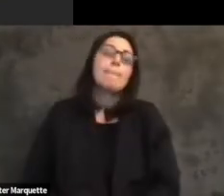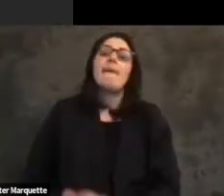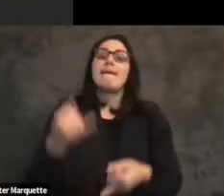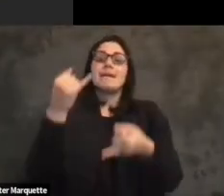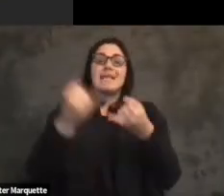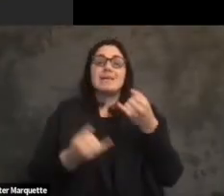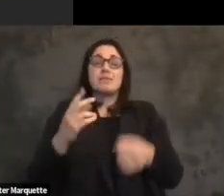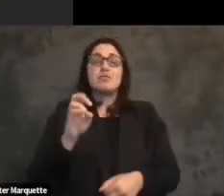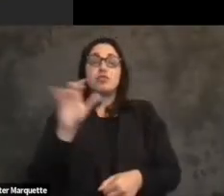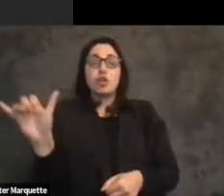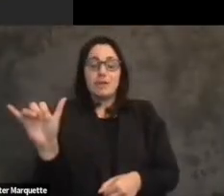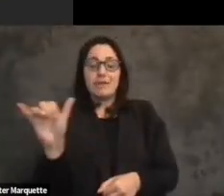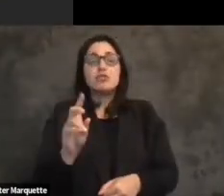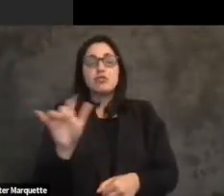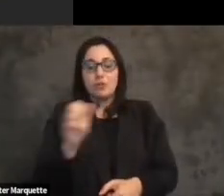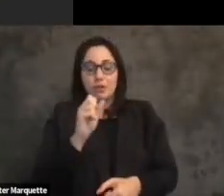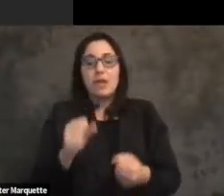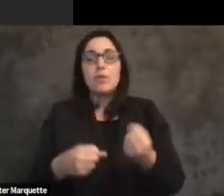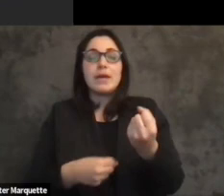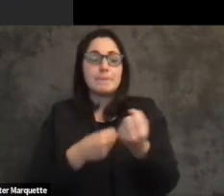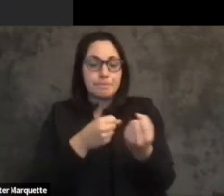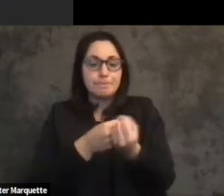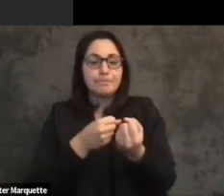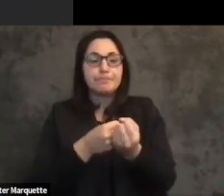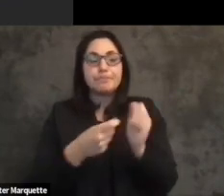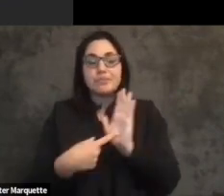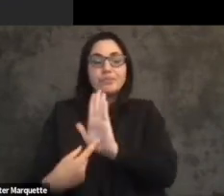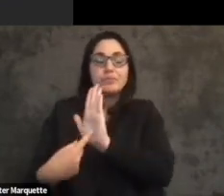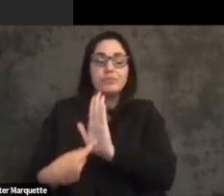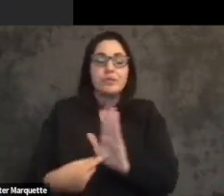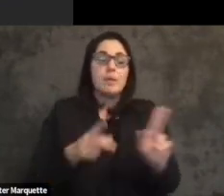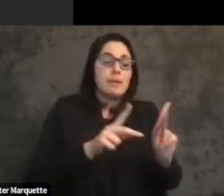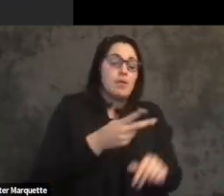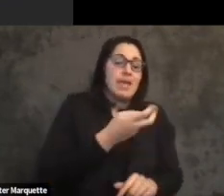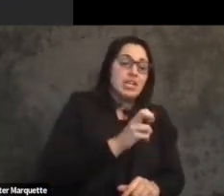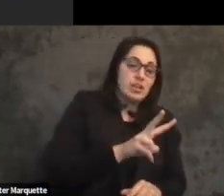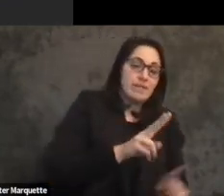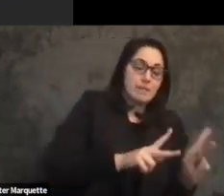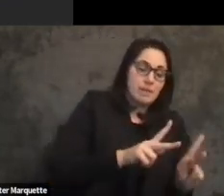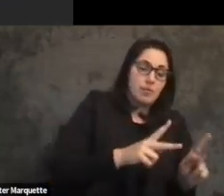and outside of pandemics all along. So we'll send that to you all. And then last, we would